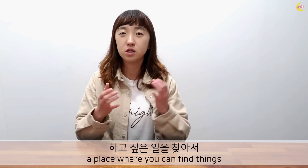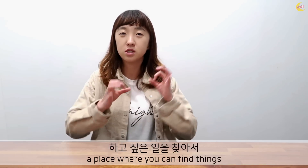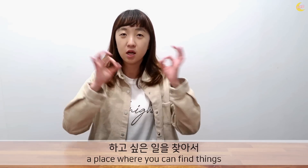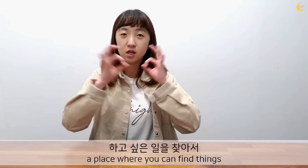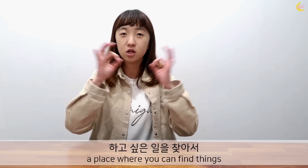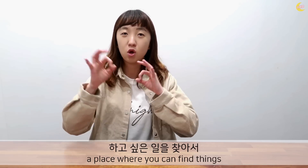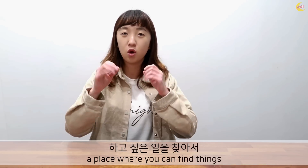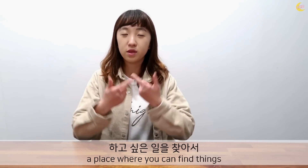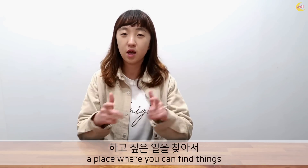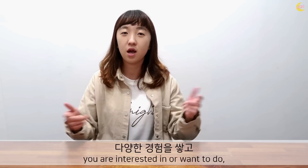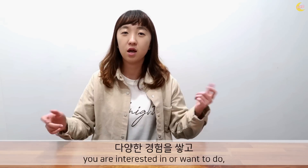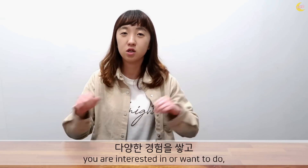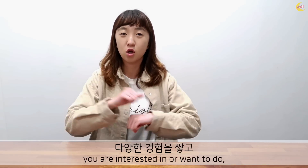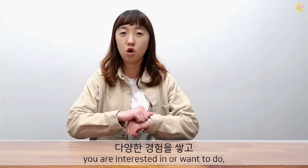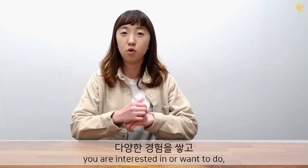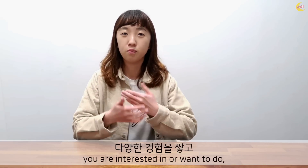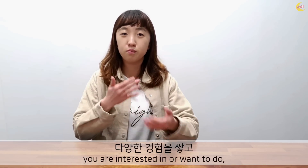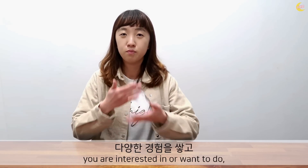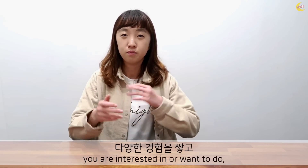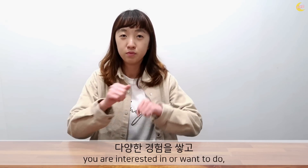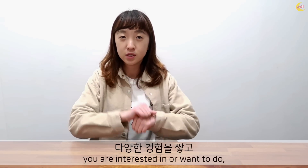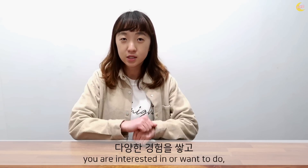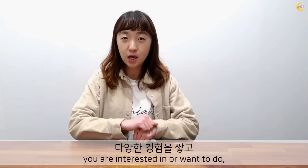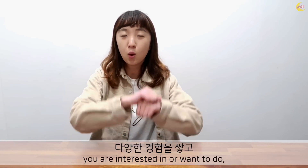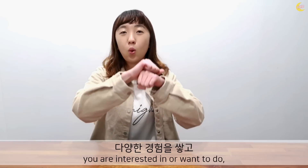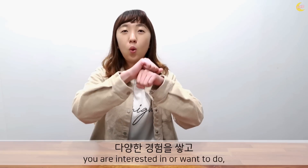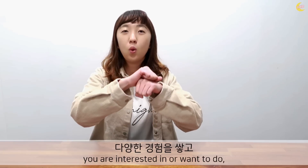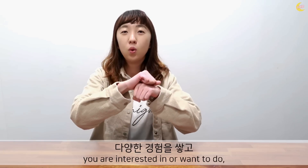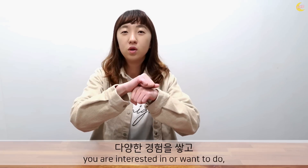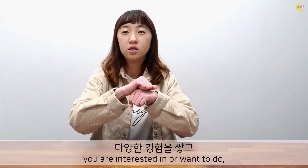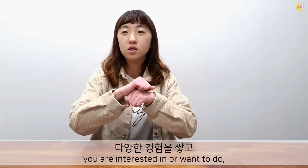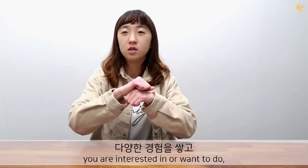a place where you can find things you are interested in